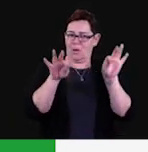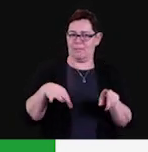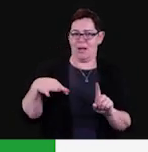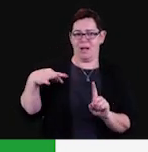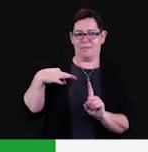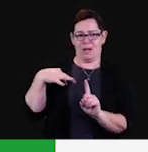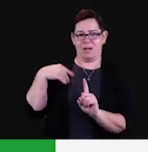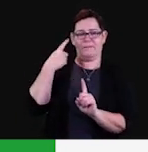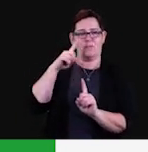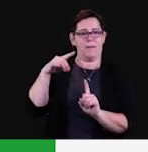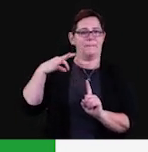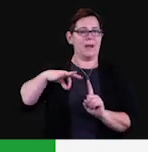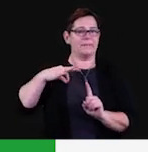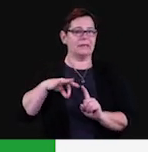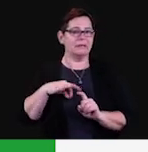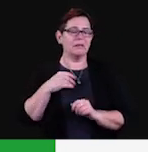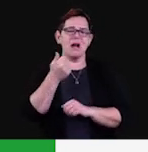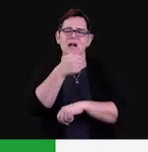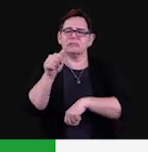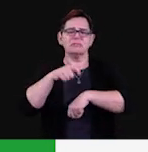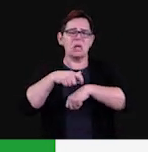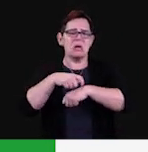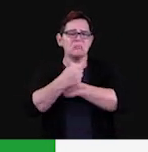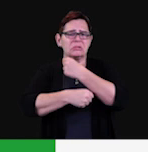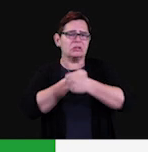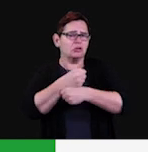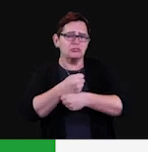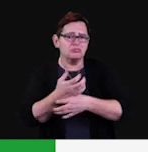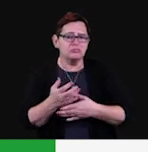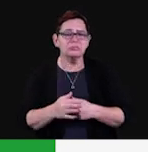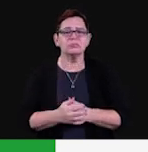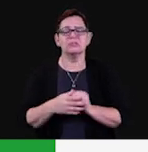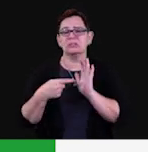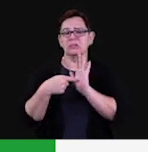The Canada child benefit and The Child disability benefit